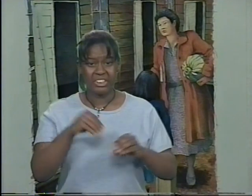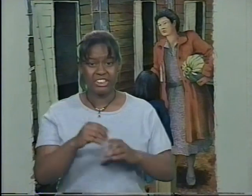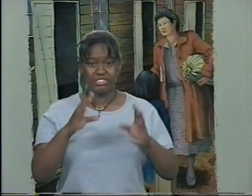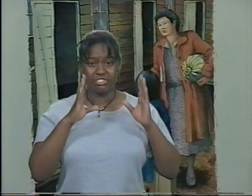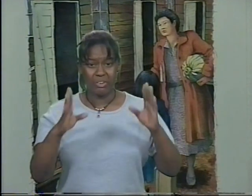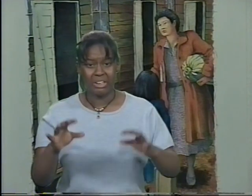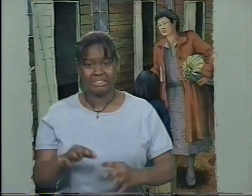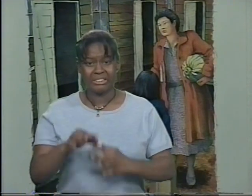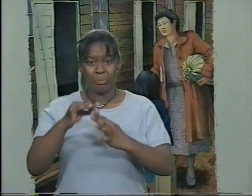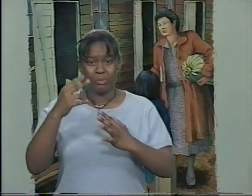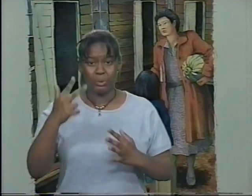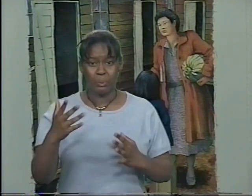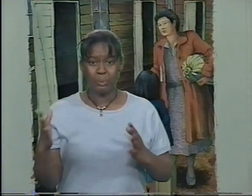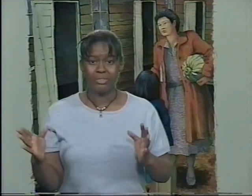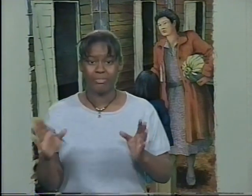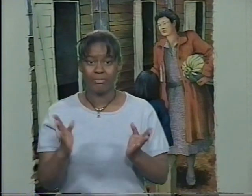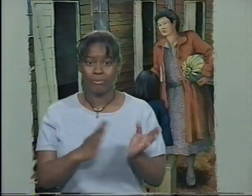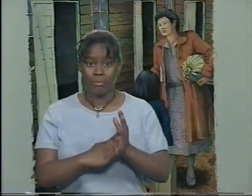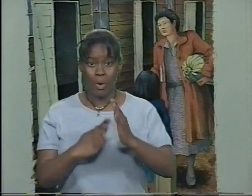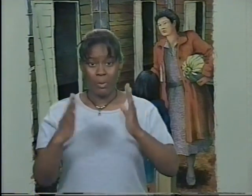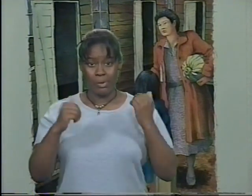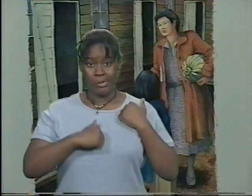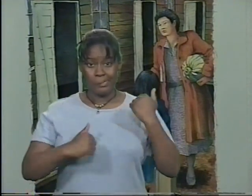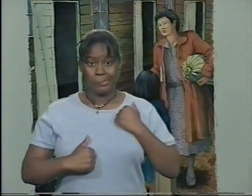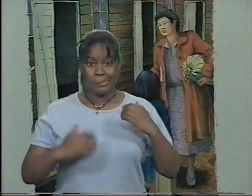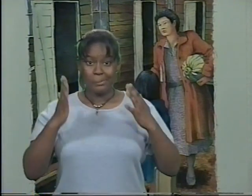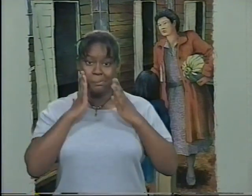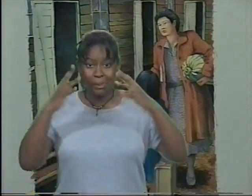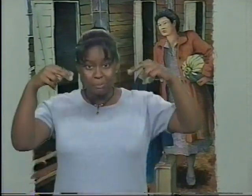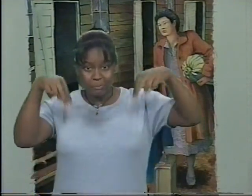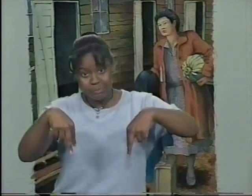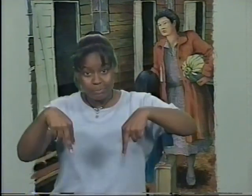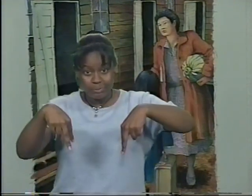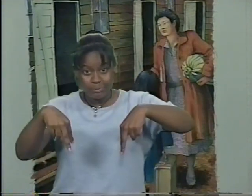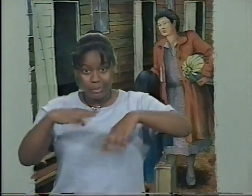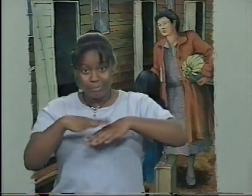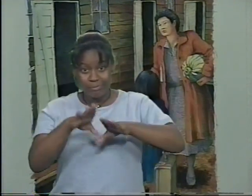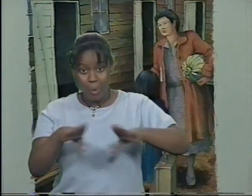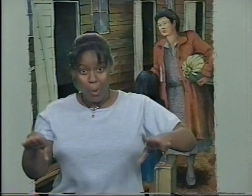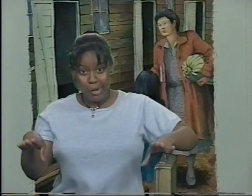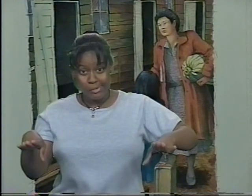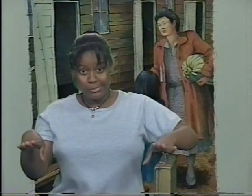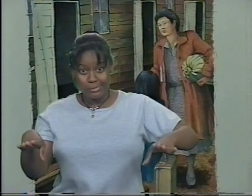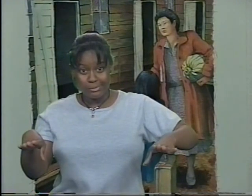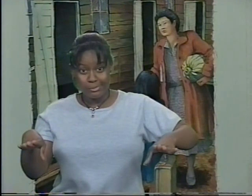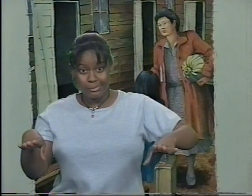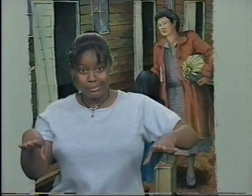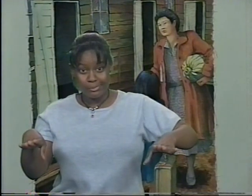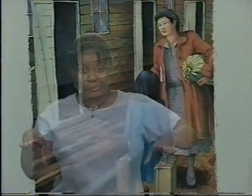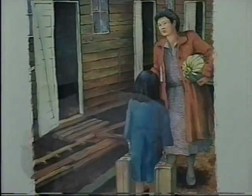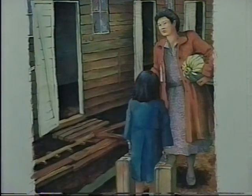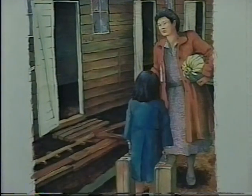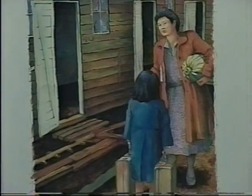littered with wood shavings, nails, dust, and dead bugs. There was nothing in the stall except three folded